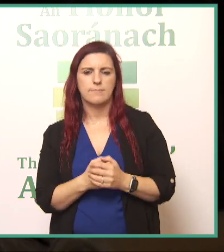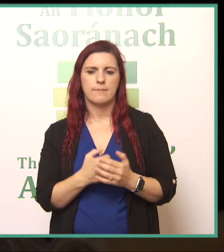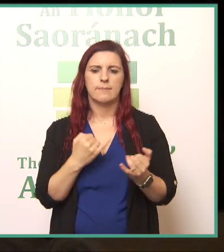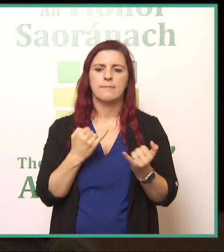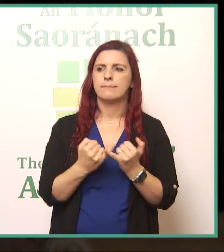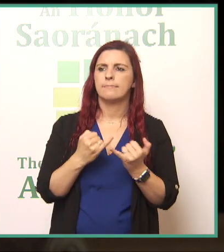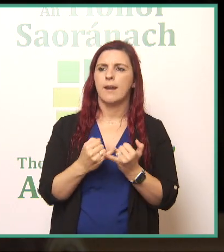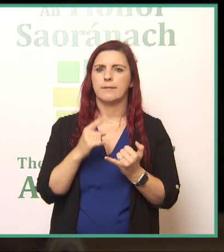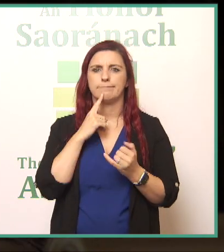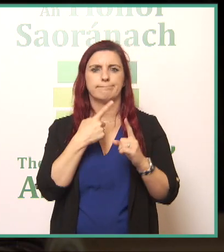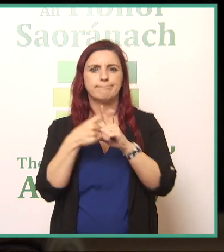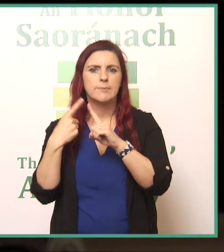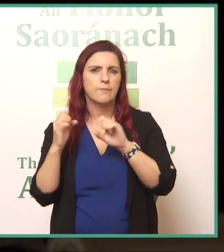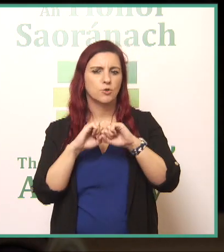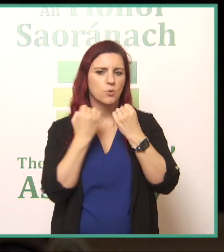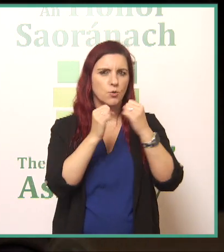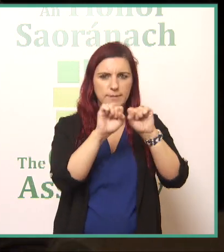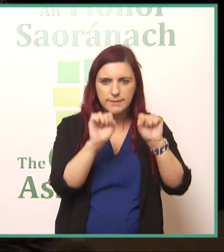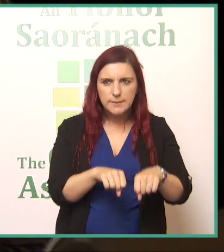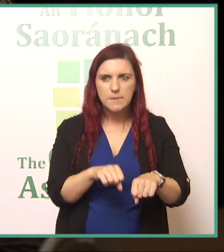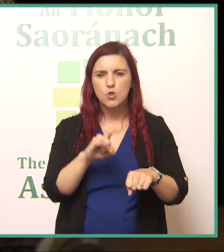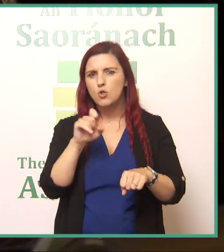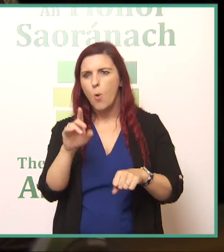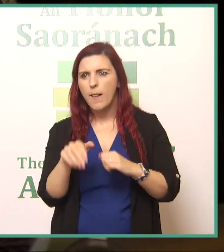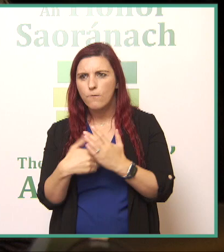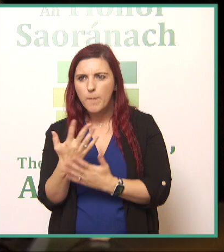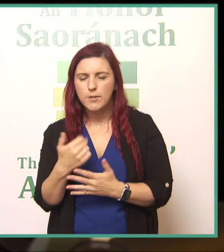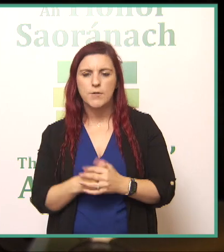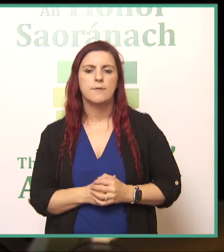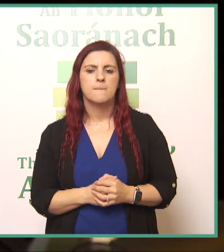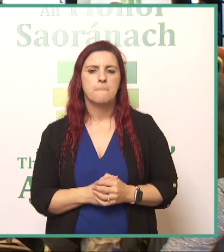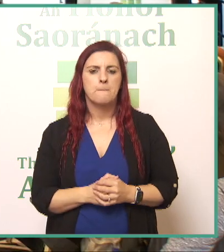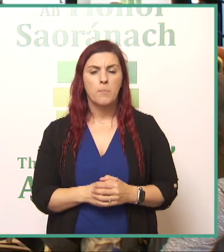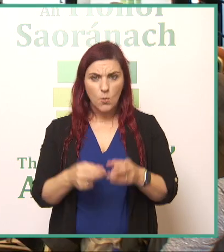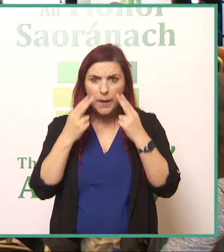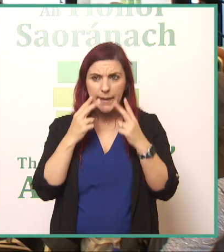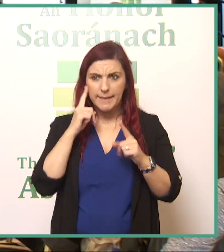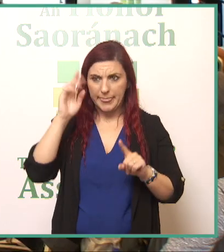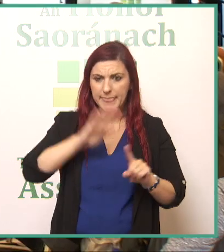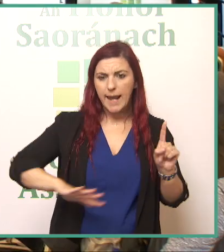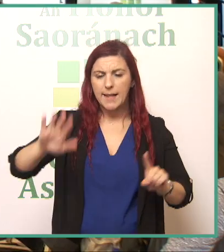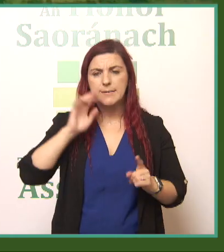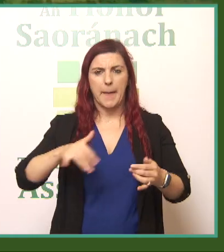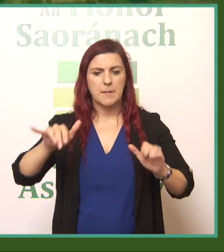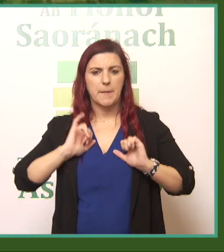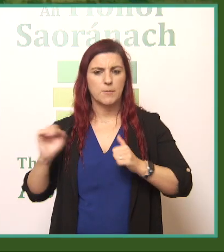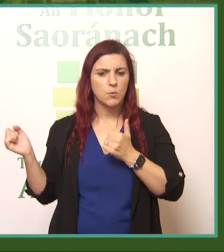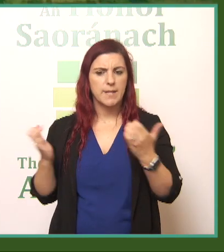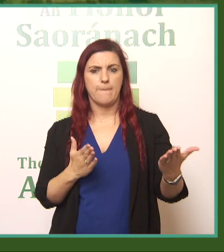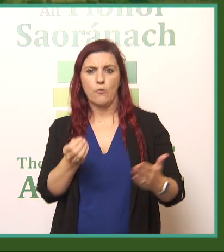and photosynthesis Etc so we need our Landscapes to be able to deliver food because we need